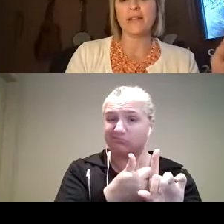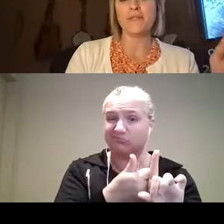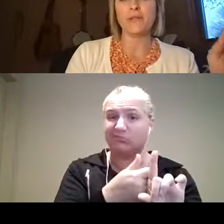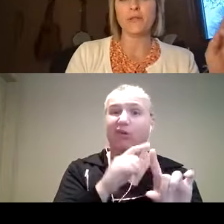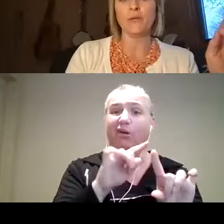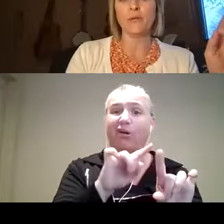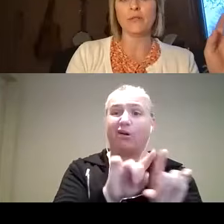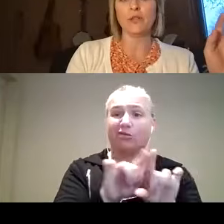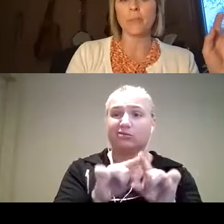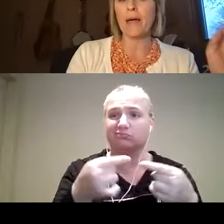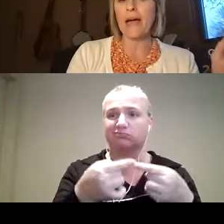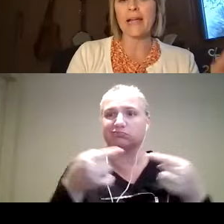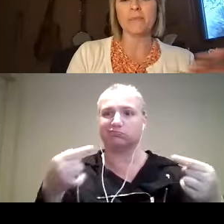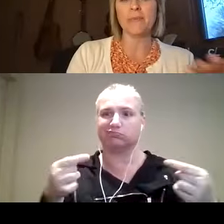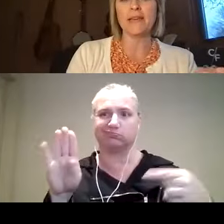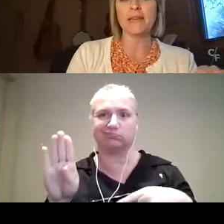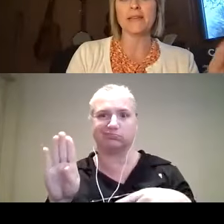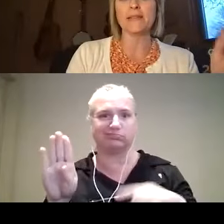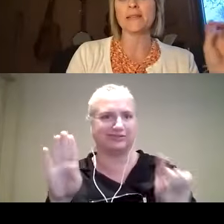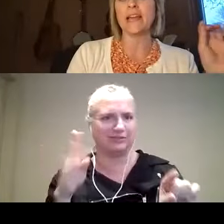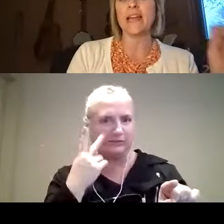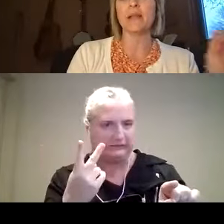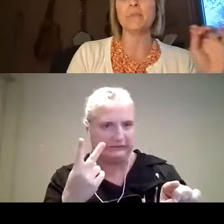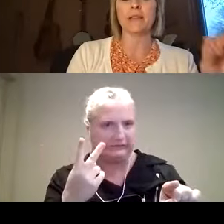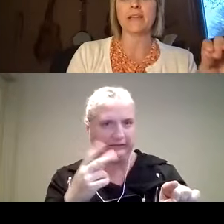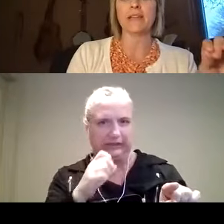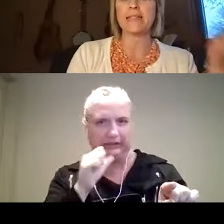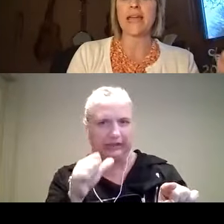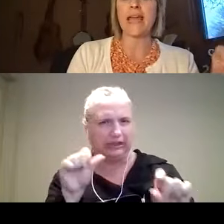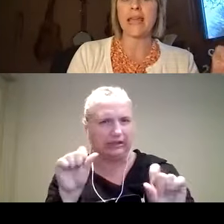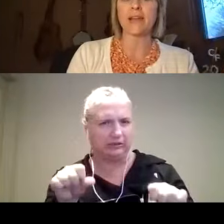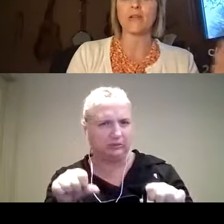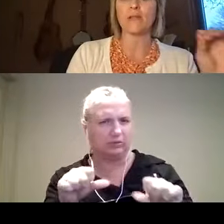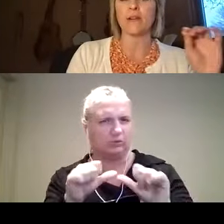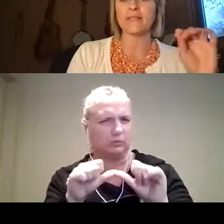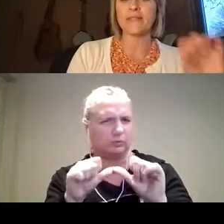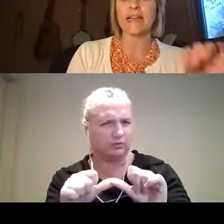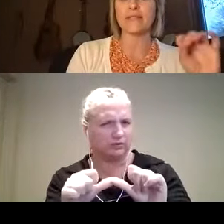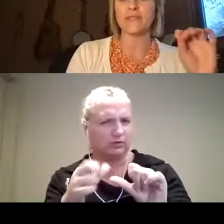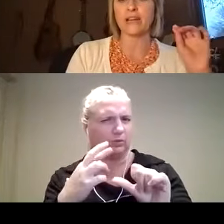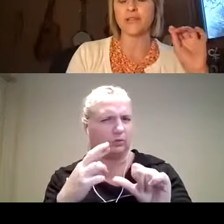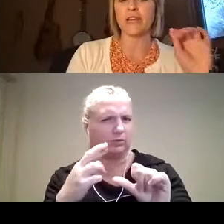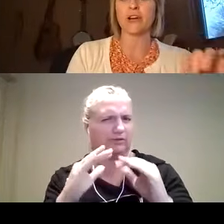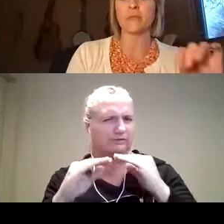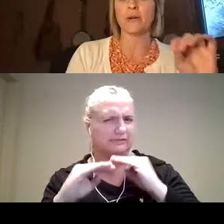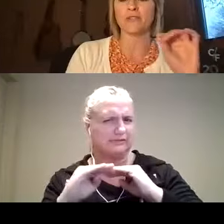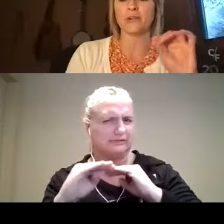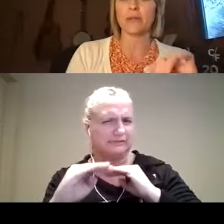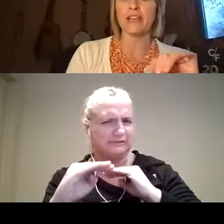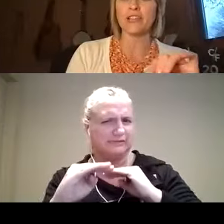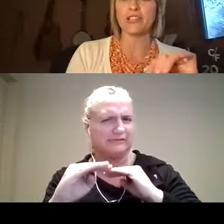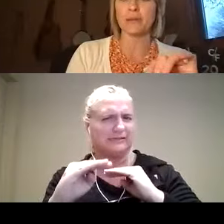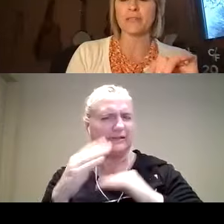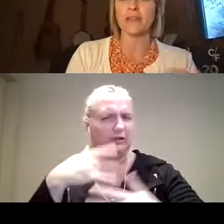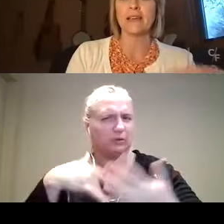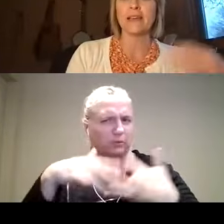And if you look back in B, is an inability to maintain satisfactory interpersonal relationships.